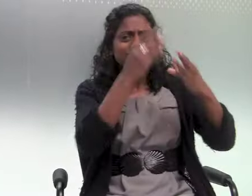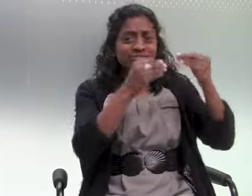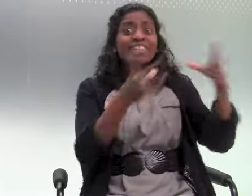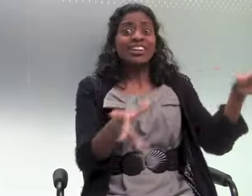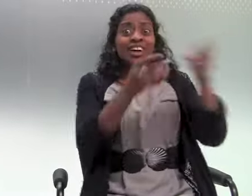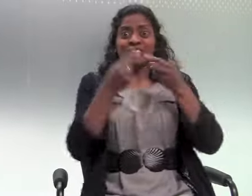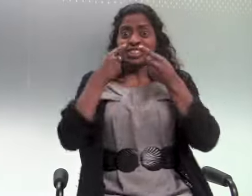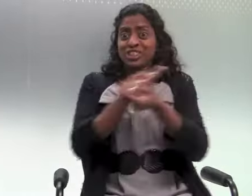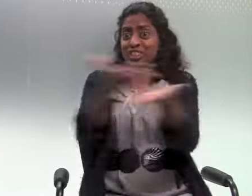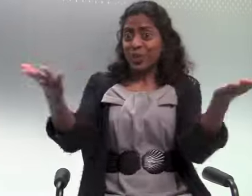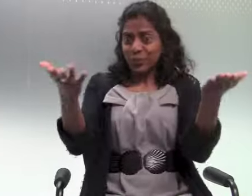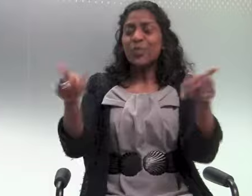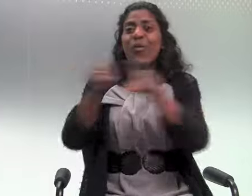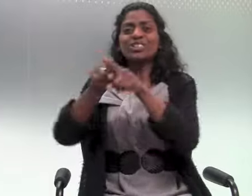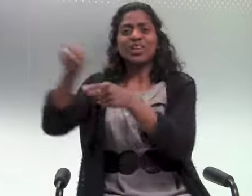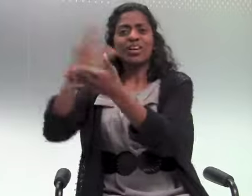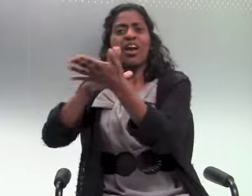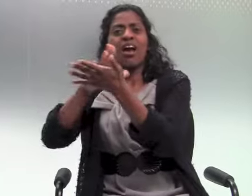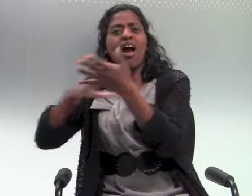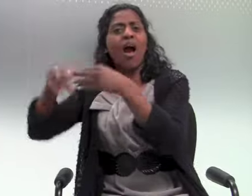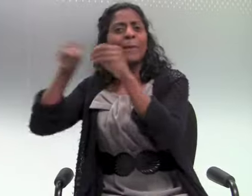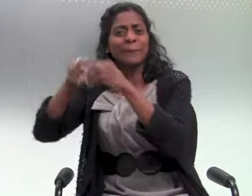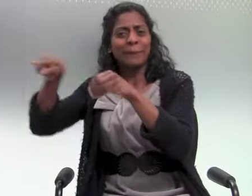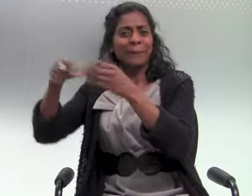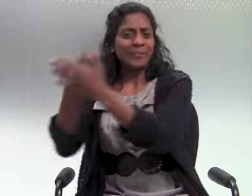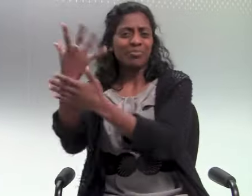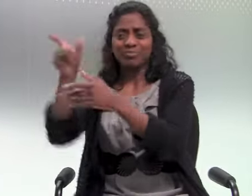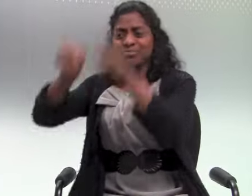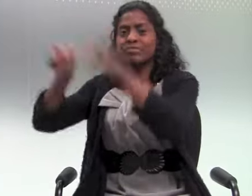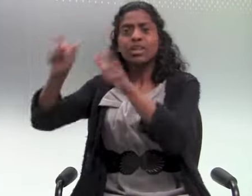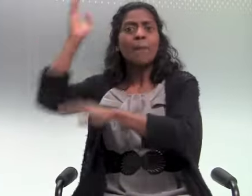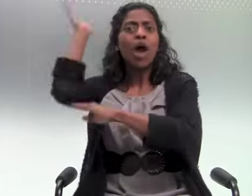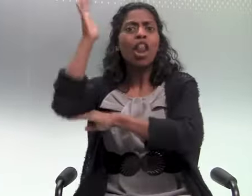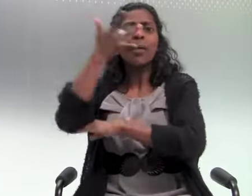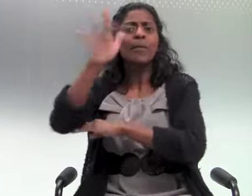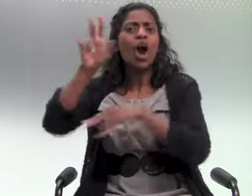they had learnt throughout the week into final performances. The Hub actors performed their